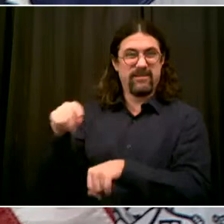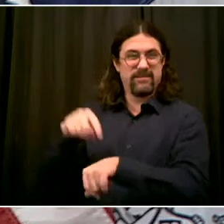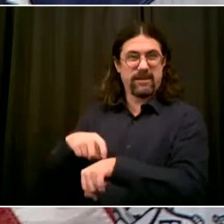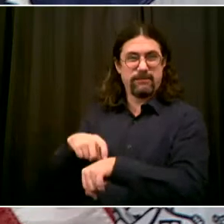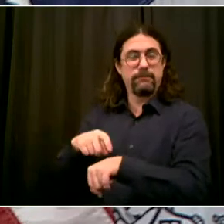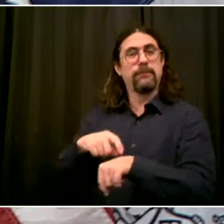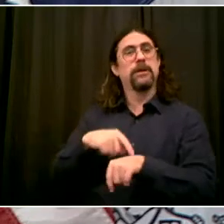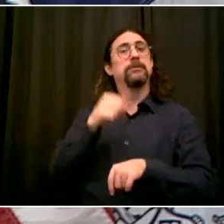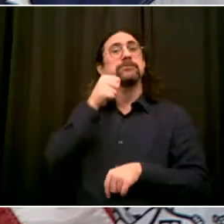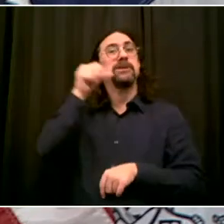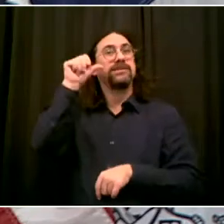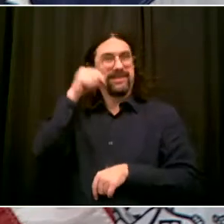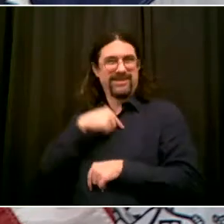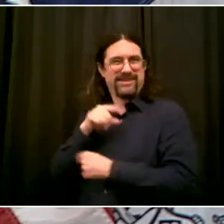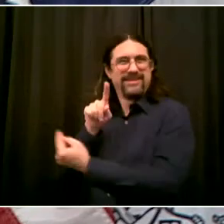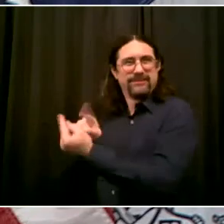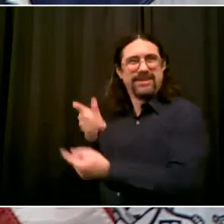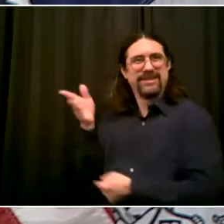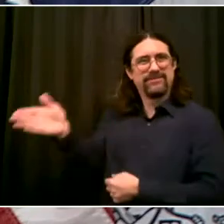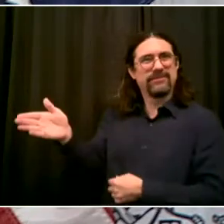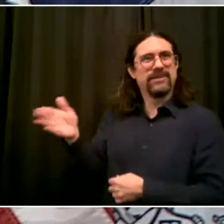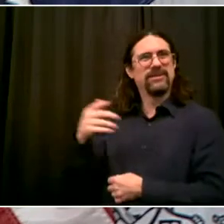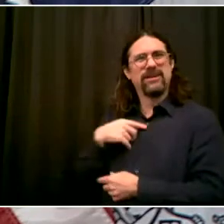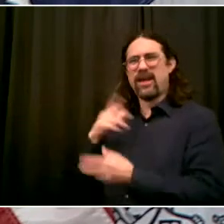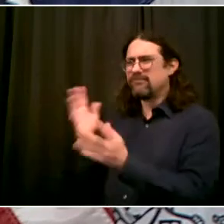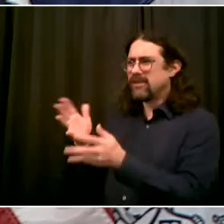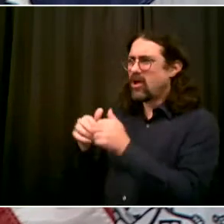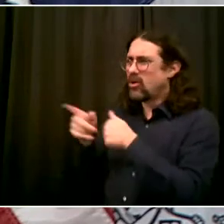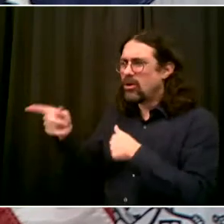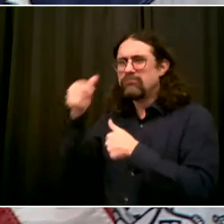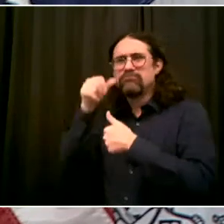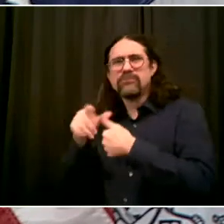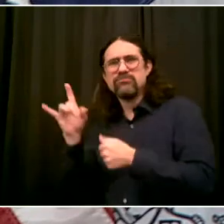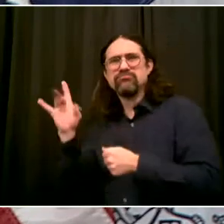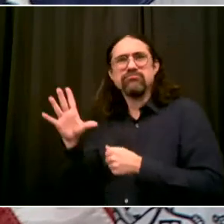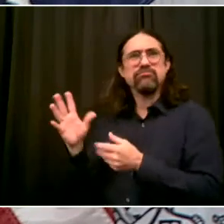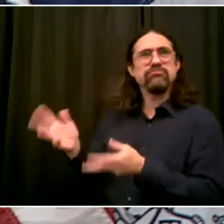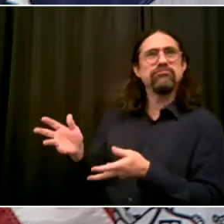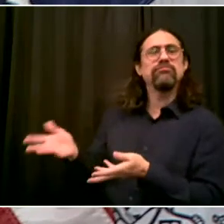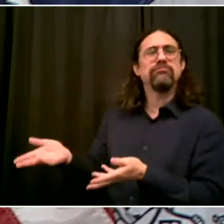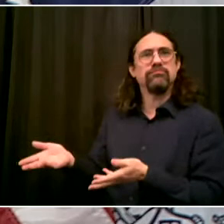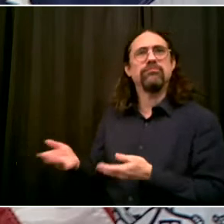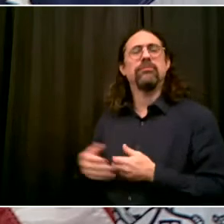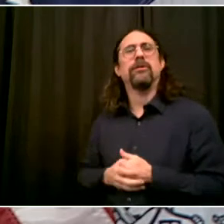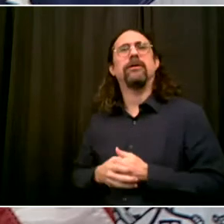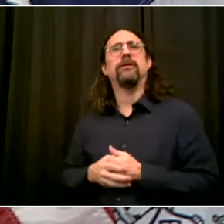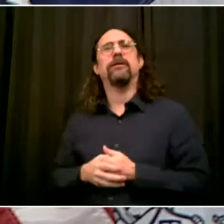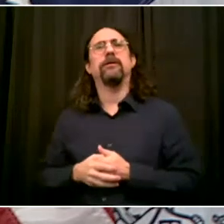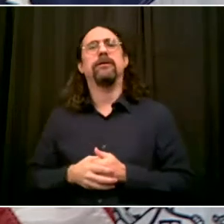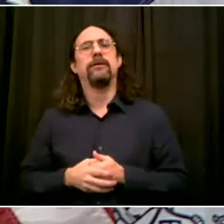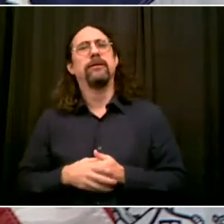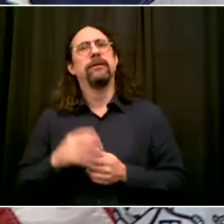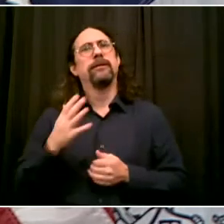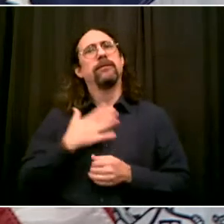HAPPENED. BUT I ALSO THINK THHEER IS A HEROIC STORY THAT HAS NOT BEEN